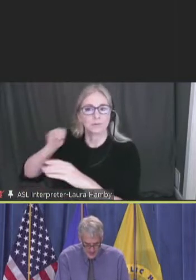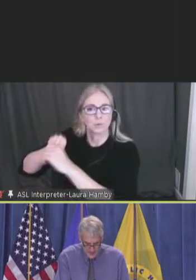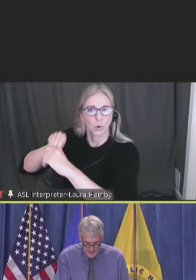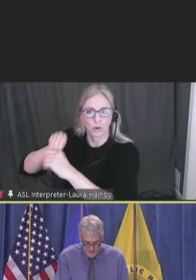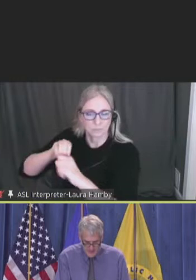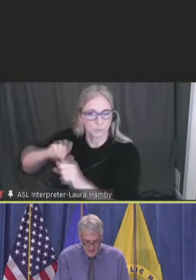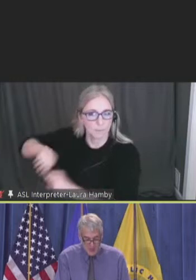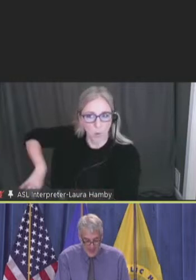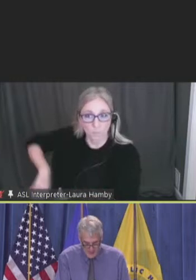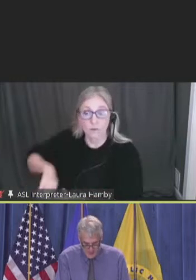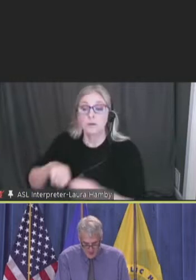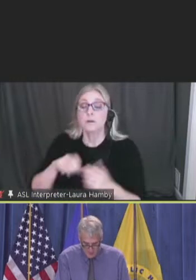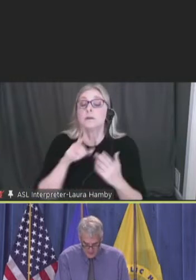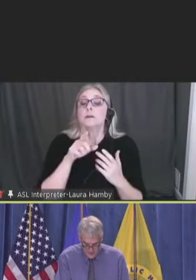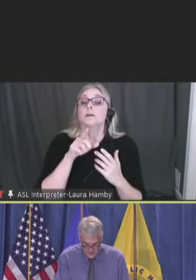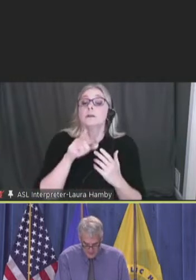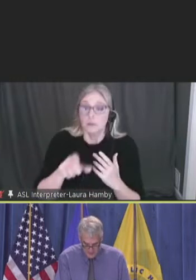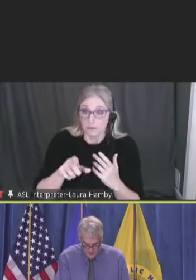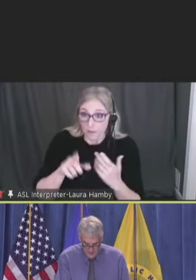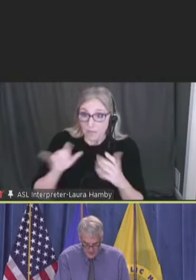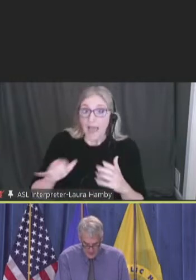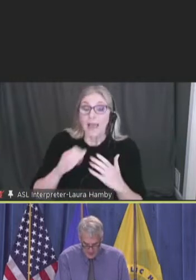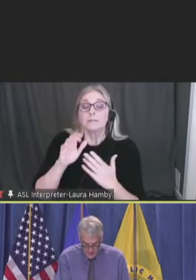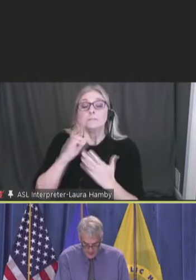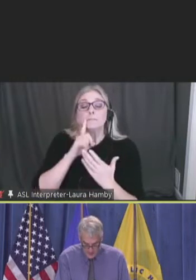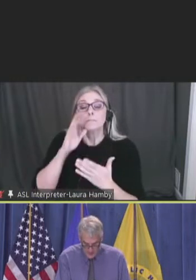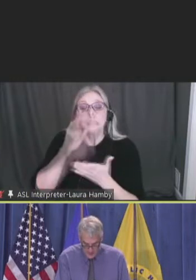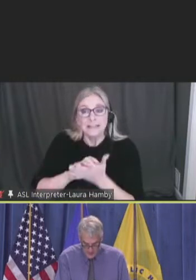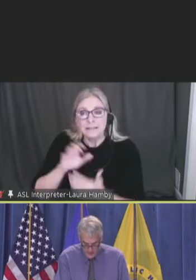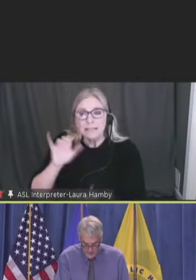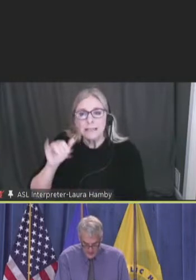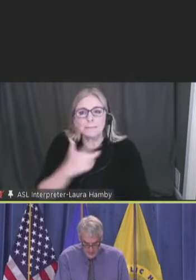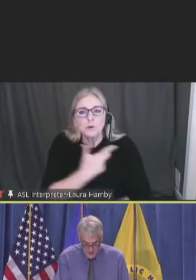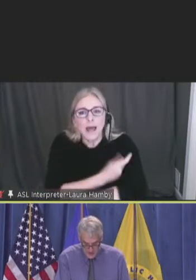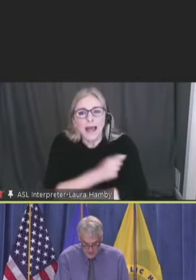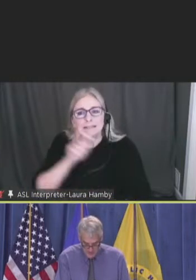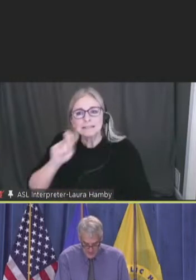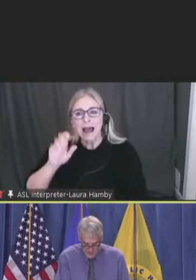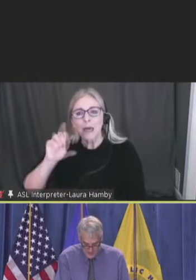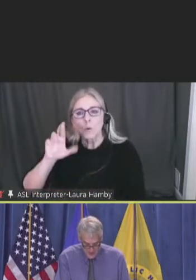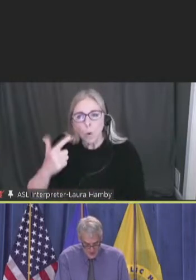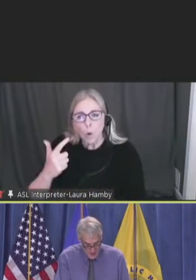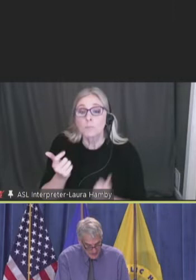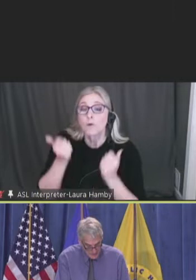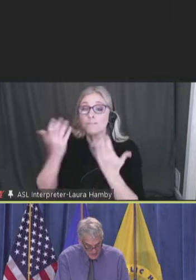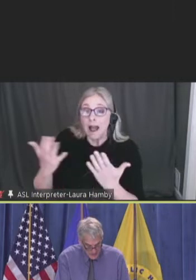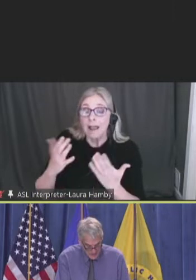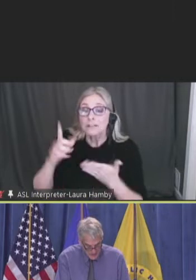The Immunization Action Coalition, immunize.org, urges immunization providers to use a checklist